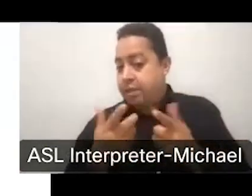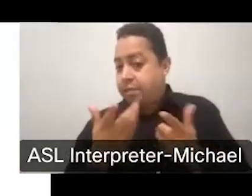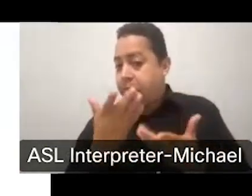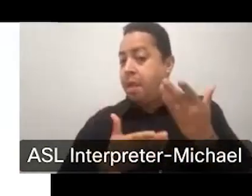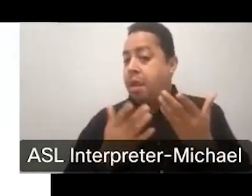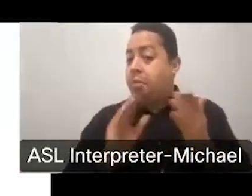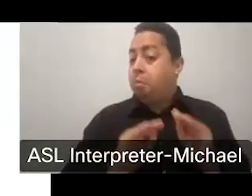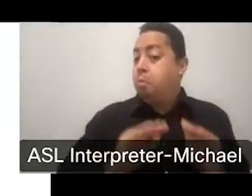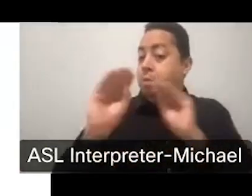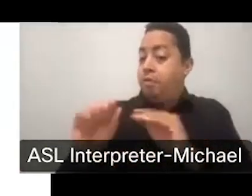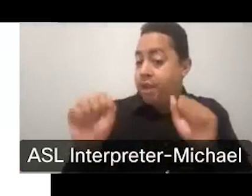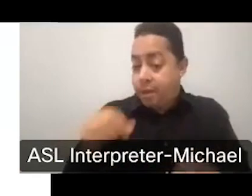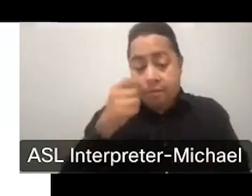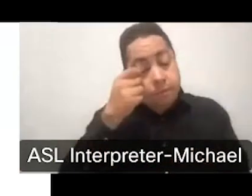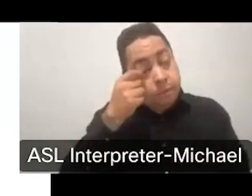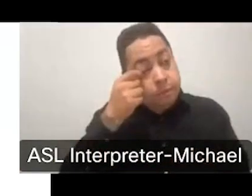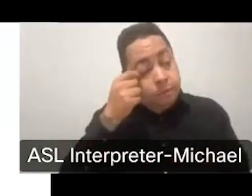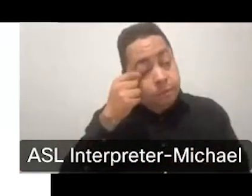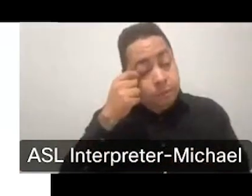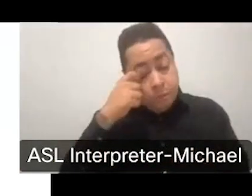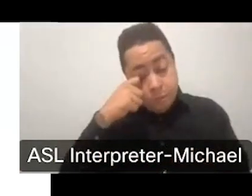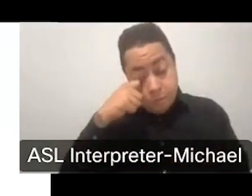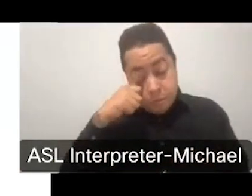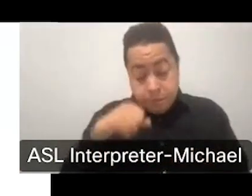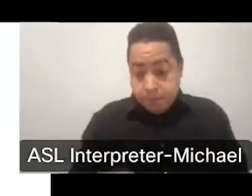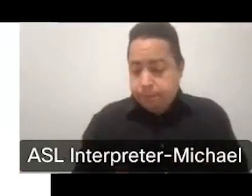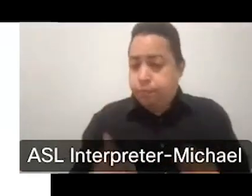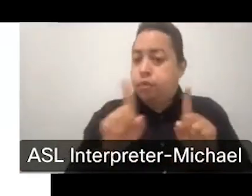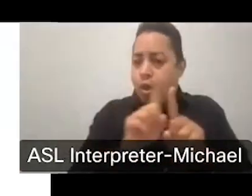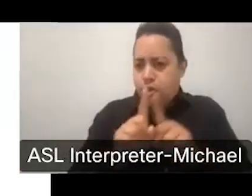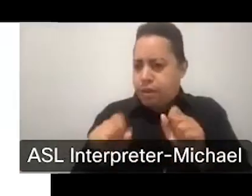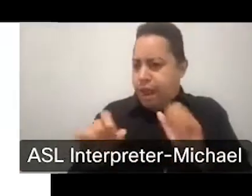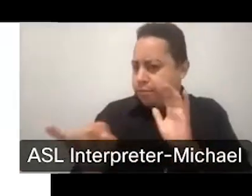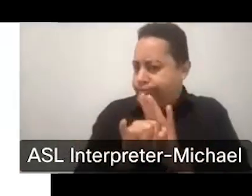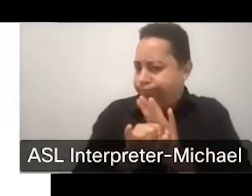You can also indicate your interest in remote opportunities, which are offered by some agencies.